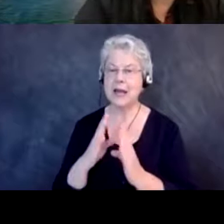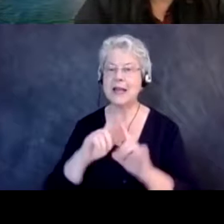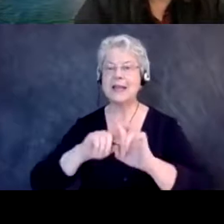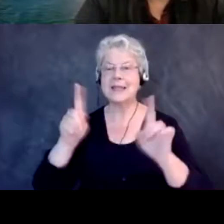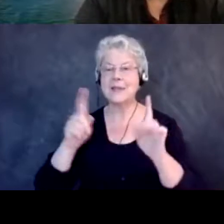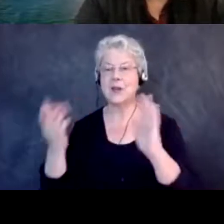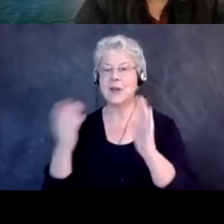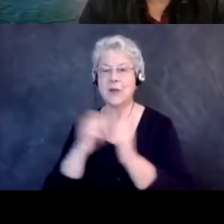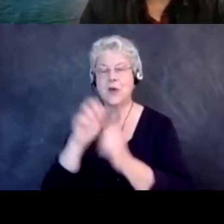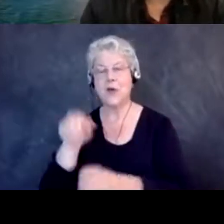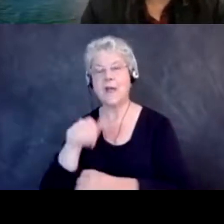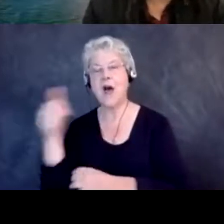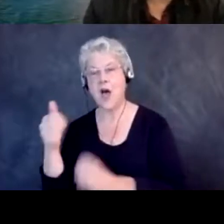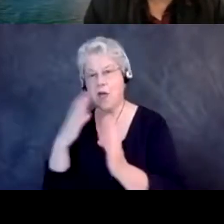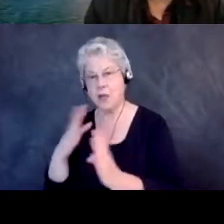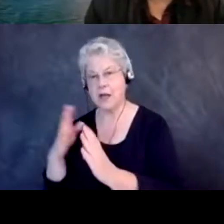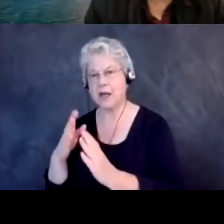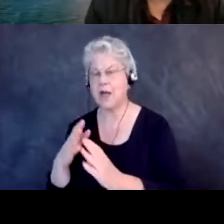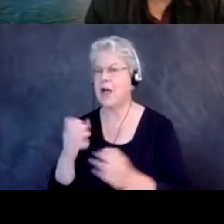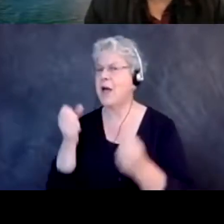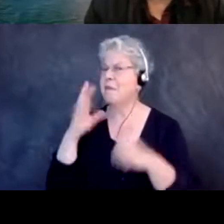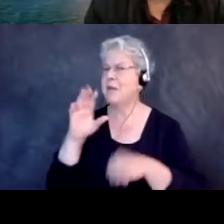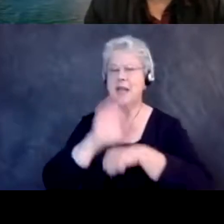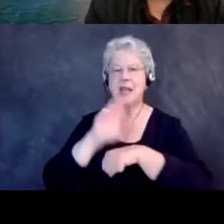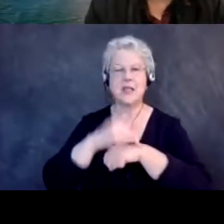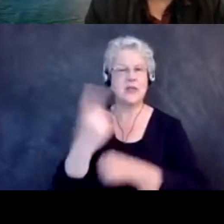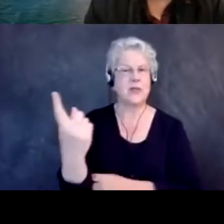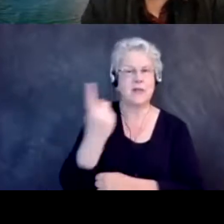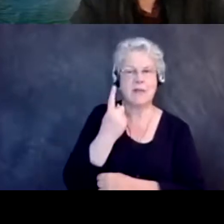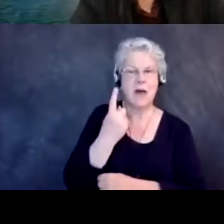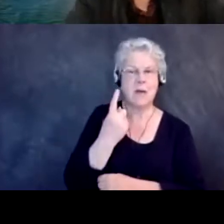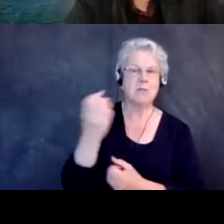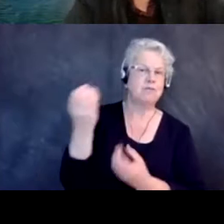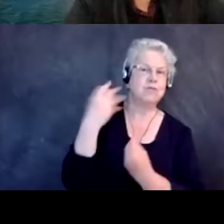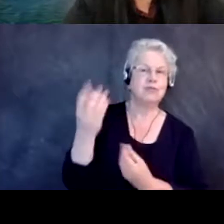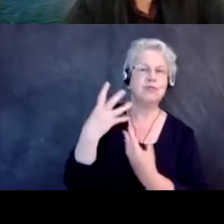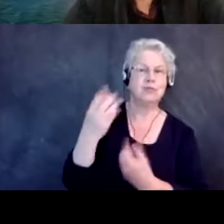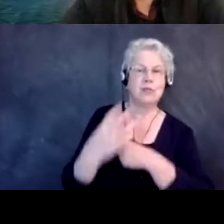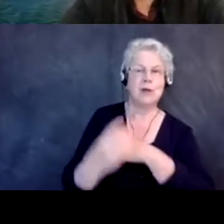Because we've had a lot of consultants come into our community. We've had a lot of non-local